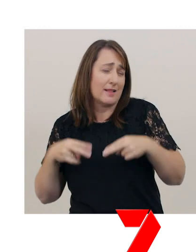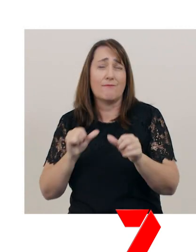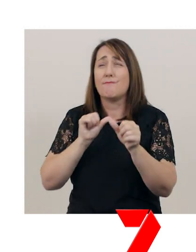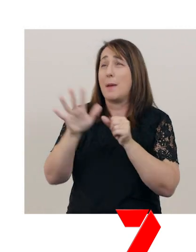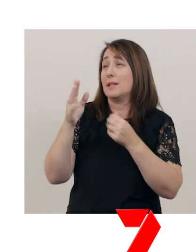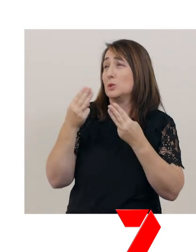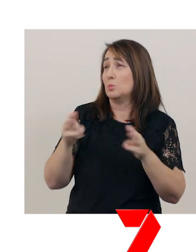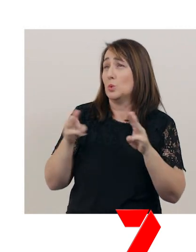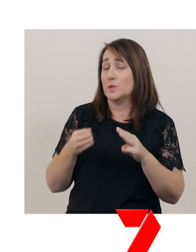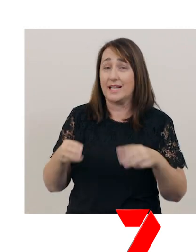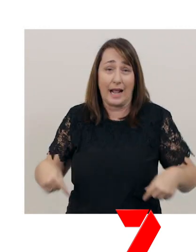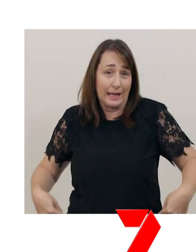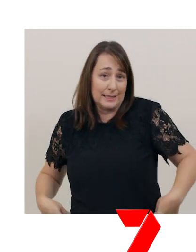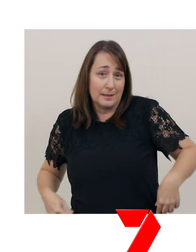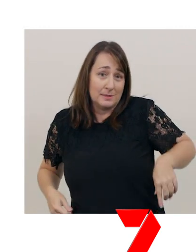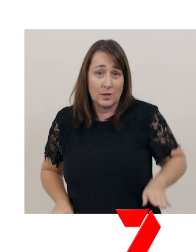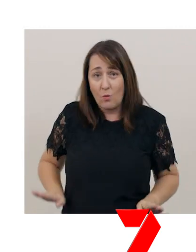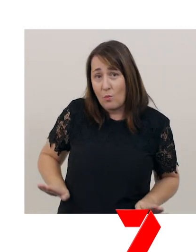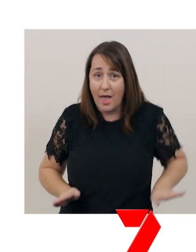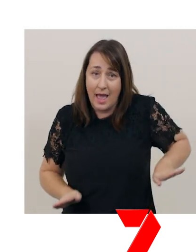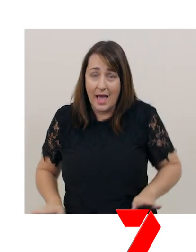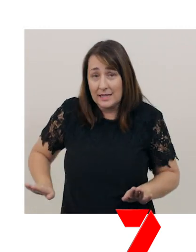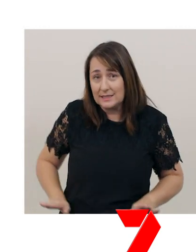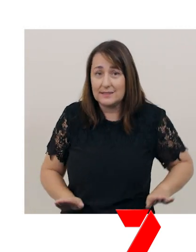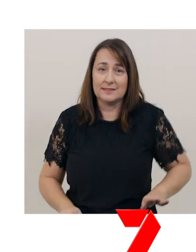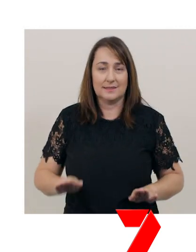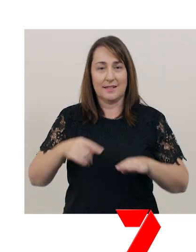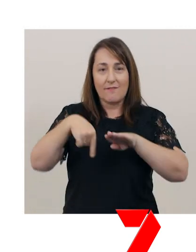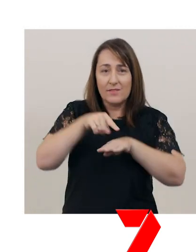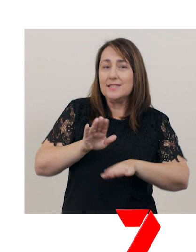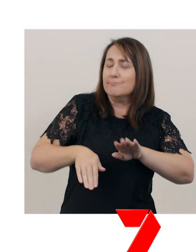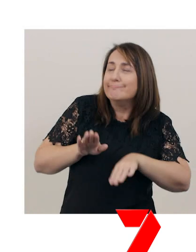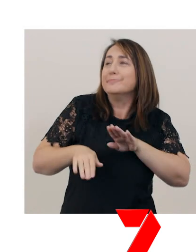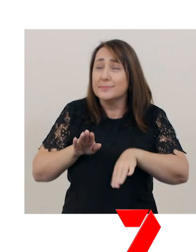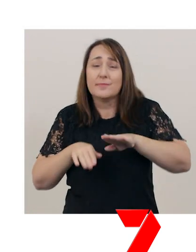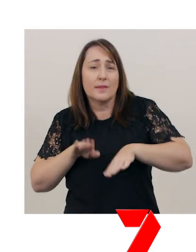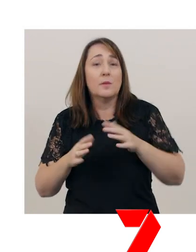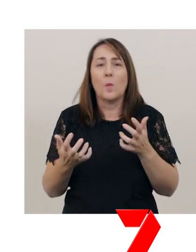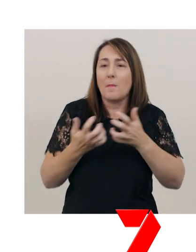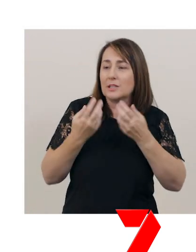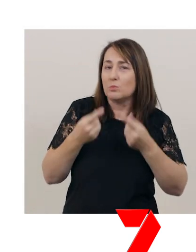Herb’s hips swayed. His feet tapped in time to the music.